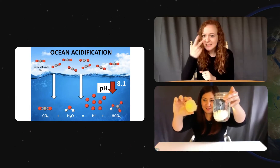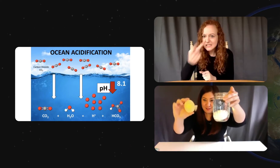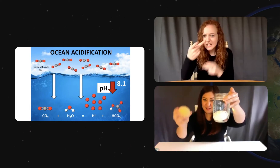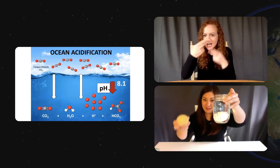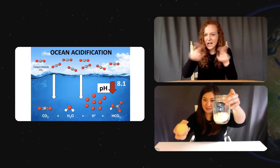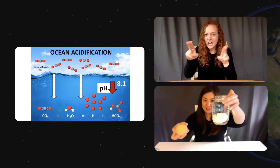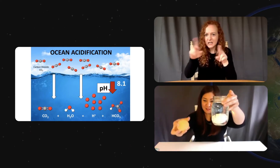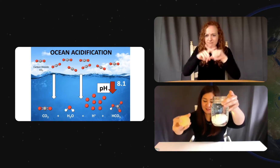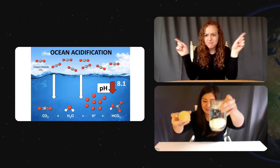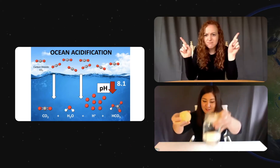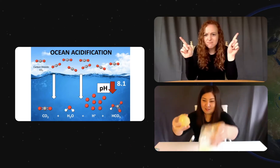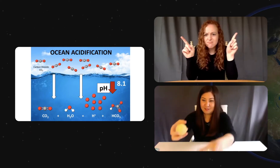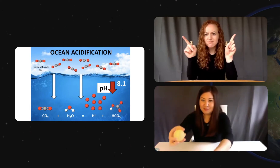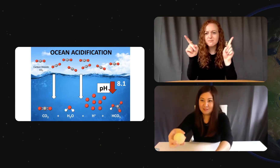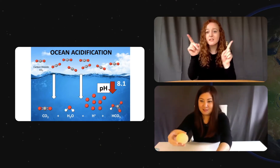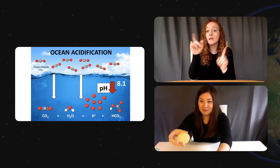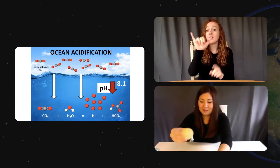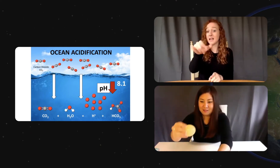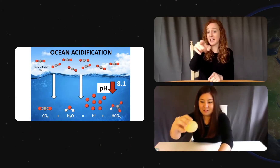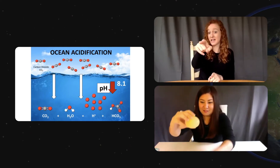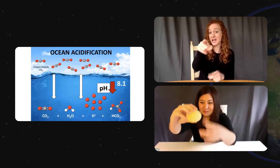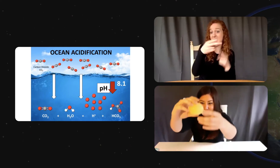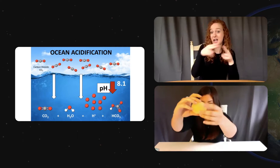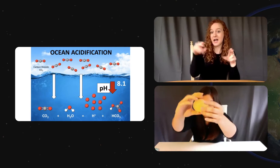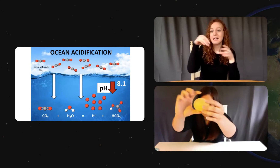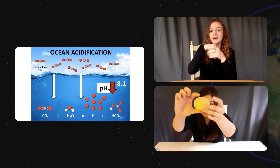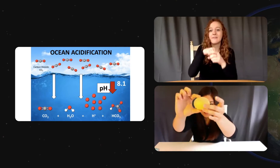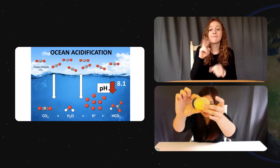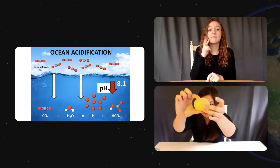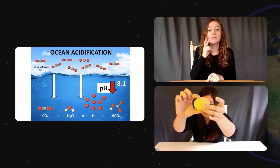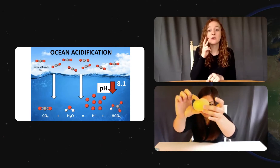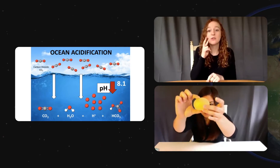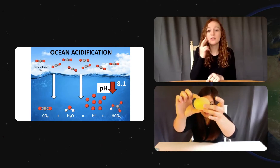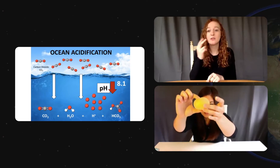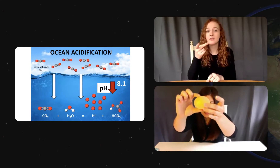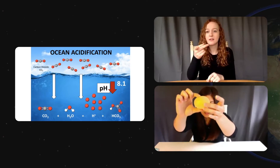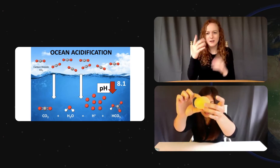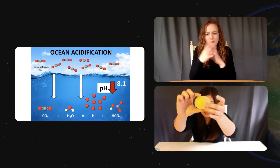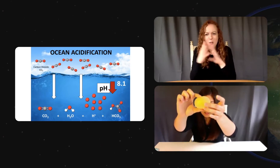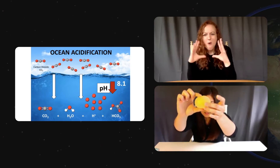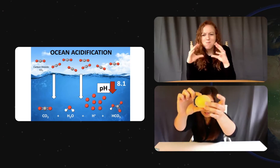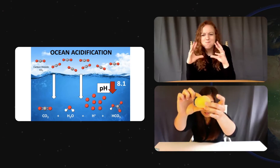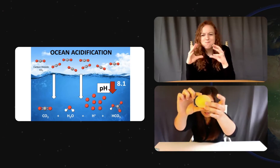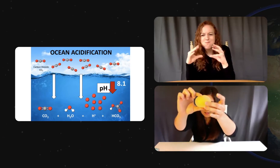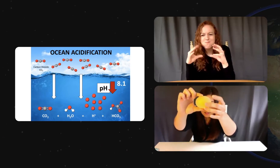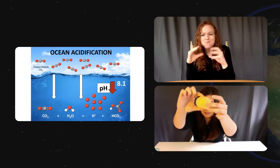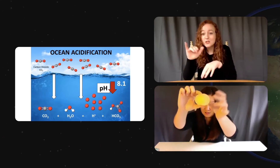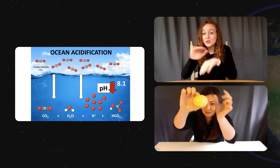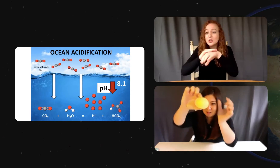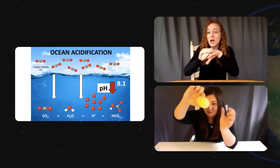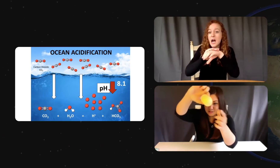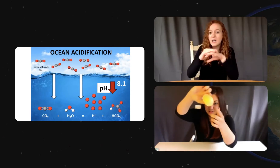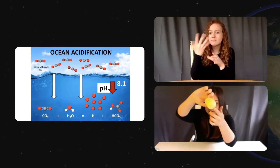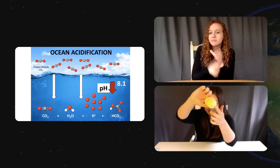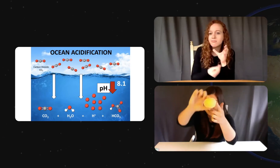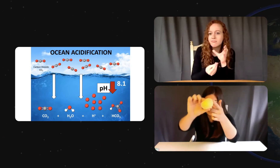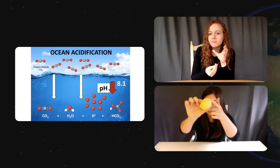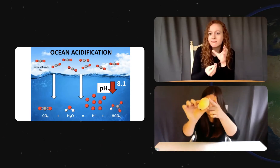The egg looks different! It's gushy and soft.